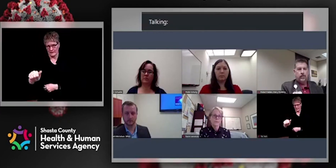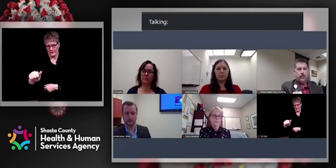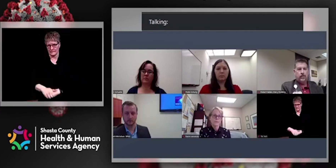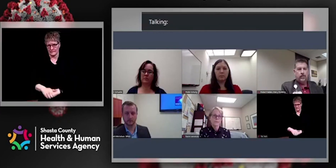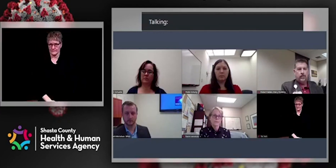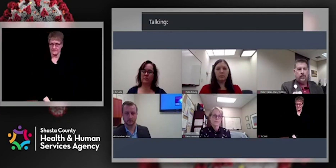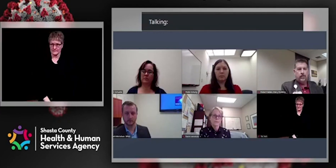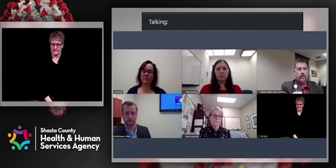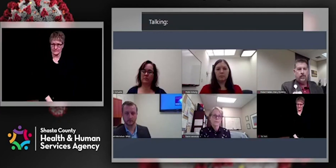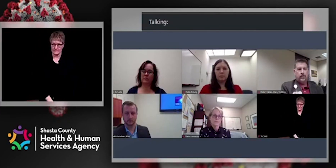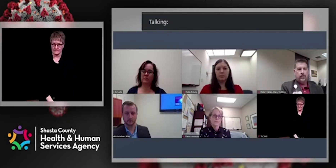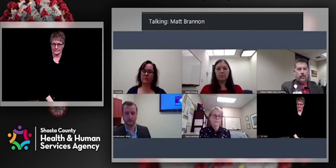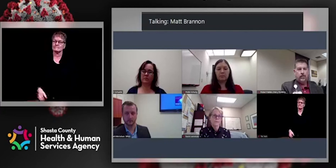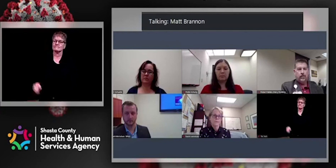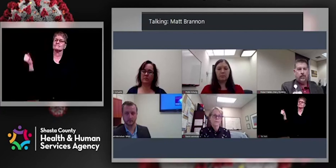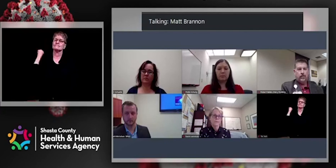Gotcha. And do we have an idea of when that might be?